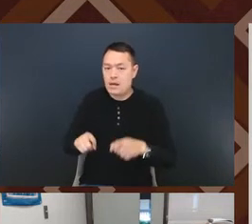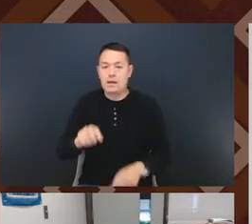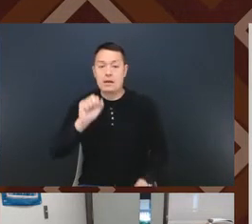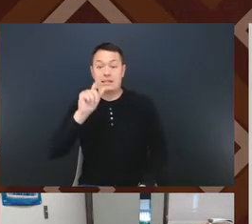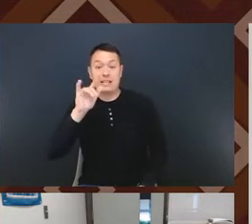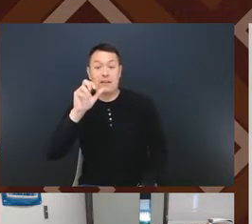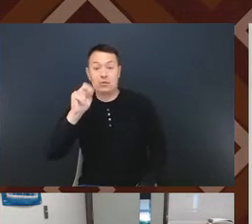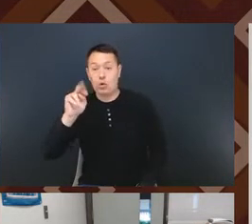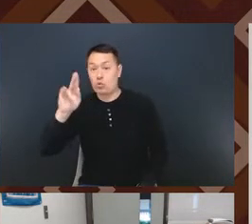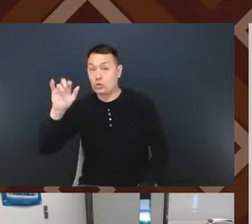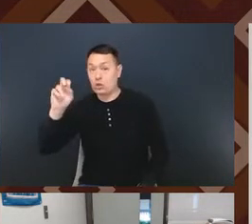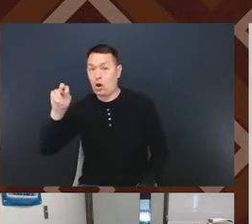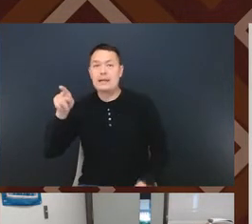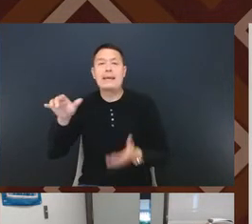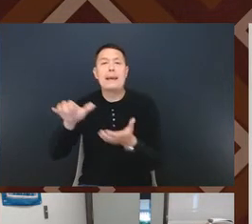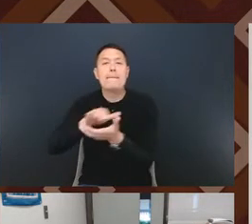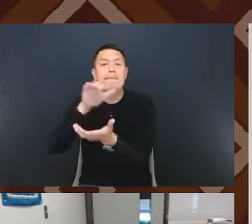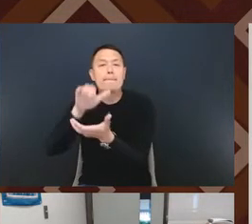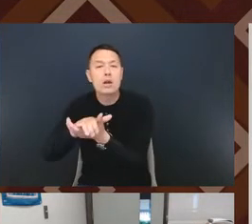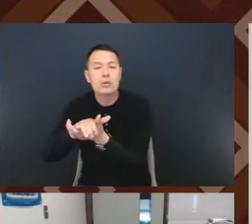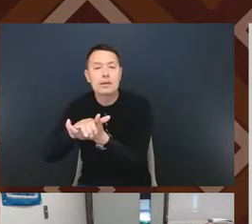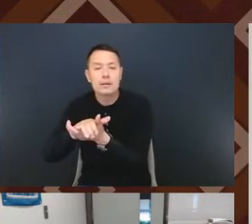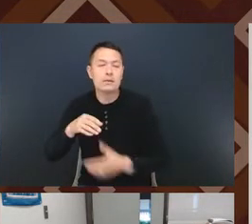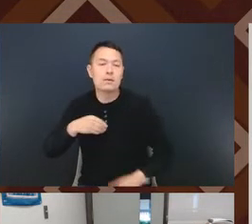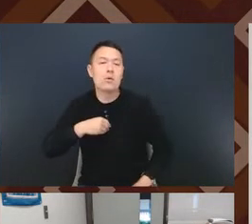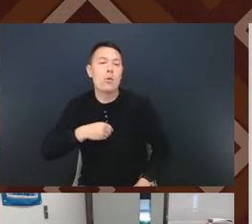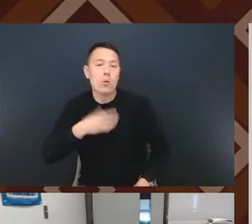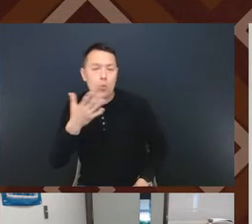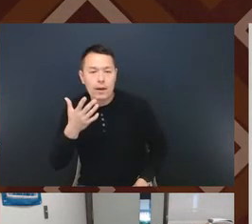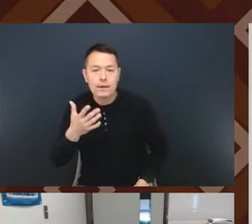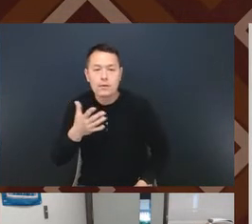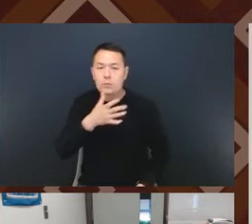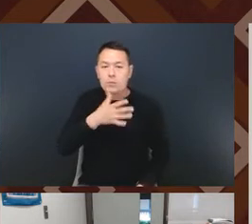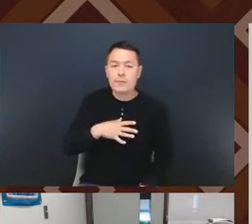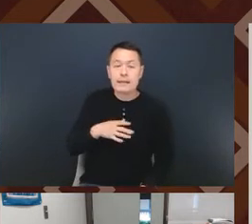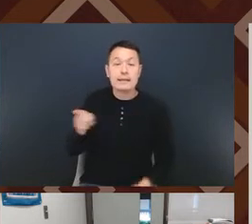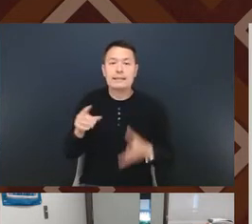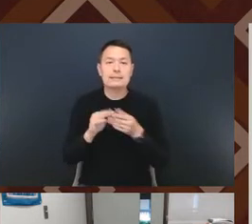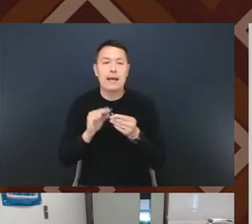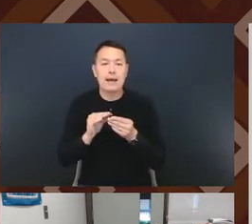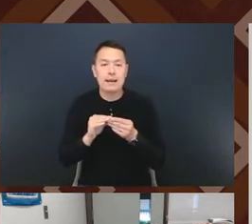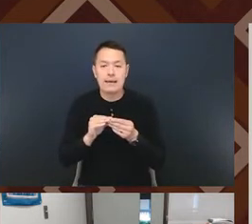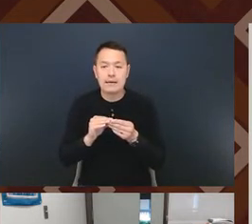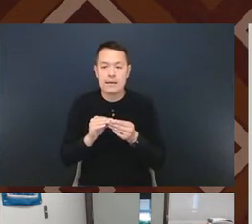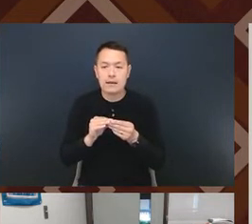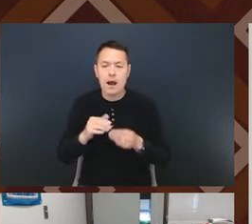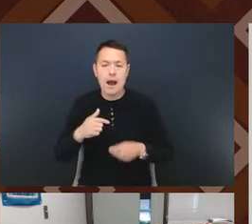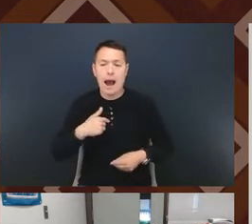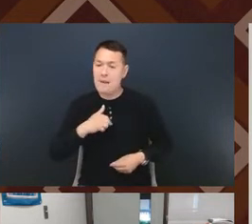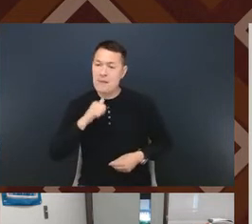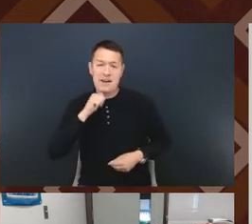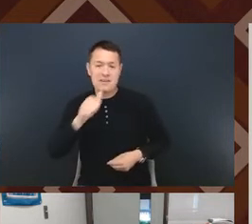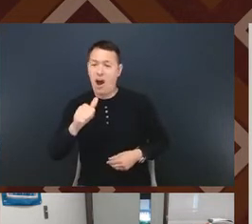He married basically a white English woman. He said, I'm none of the above, not a Negro person.